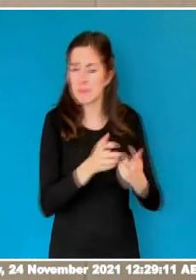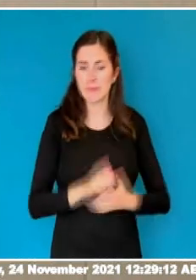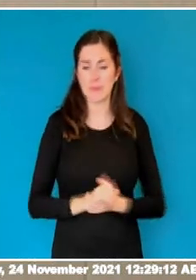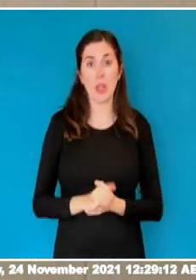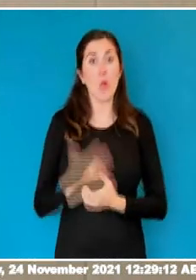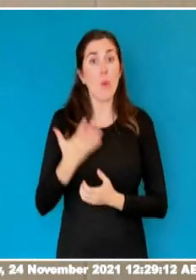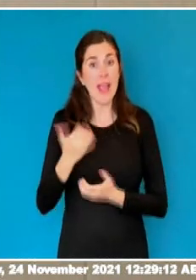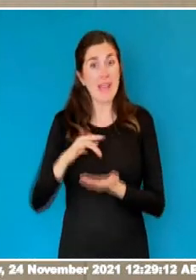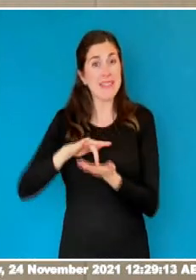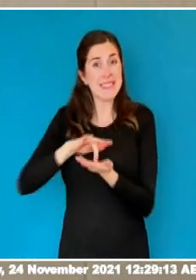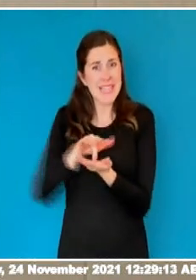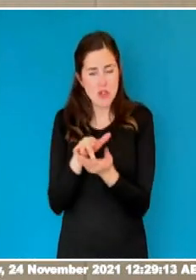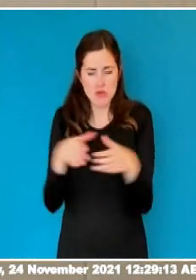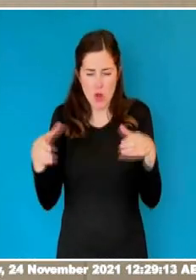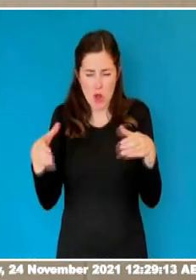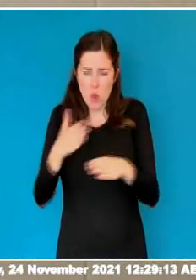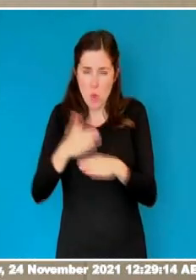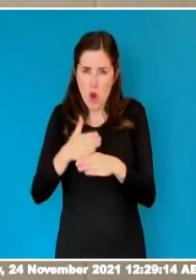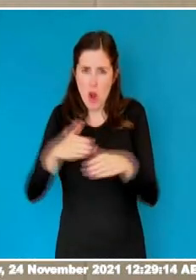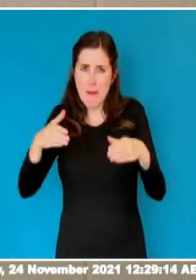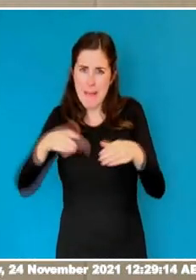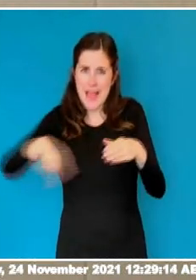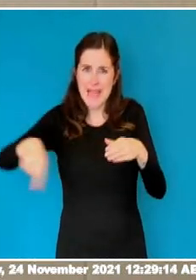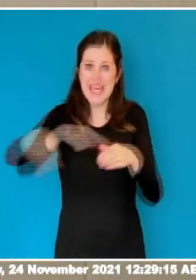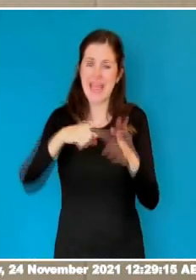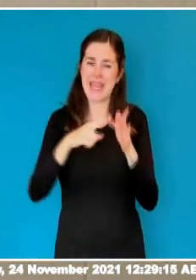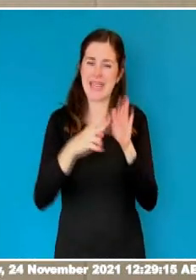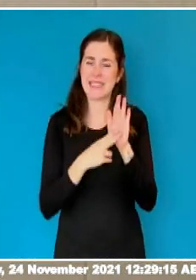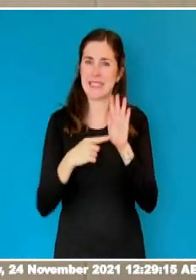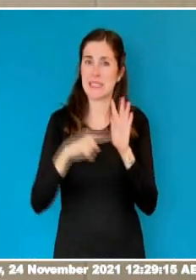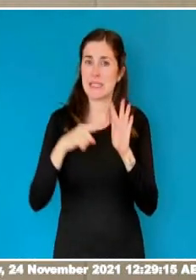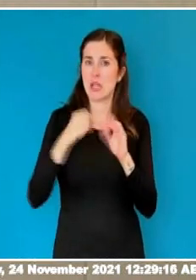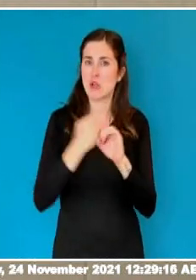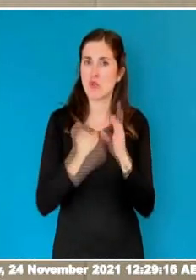team that reviews these review actions.